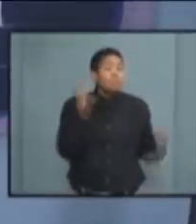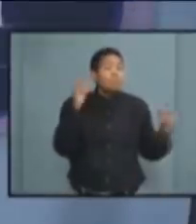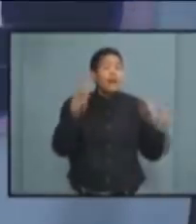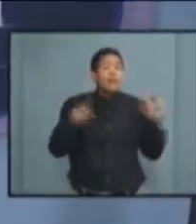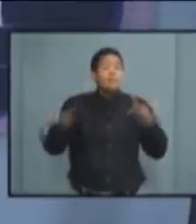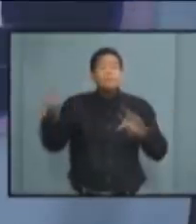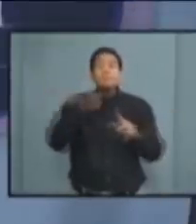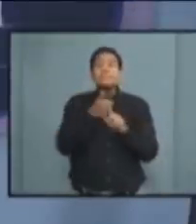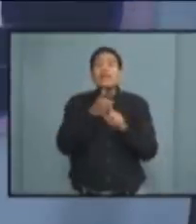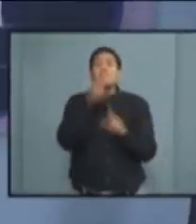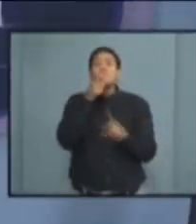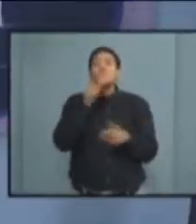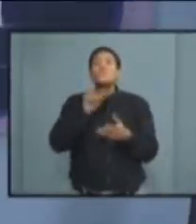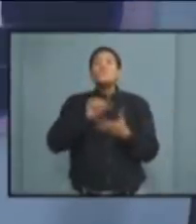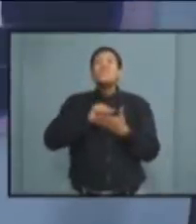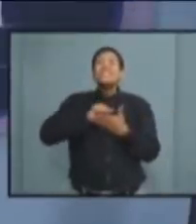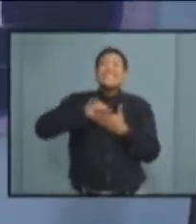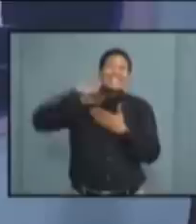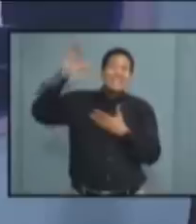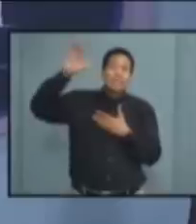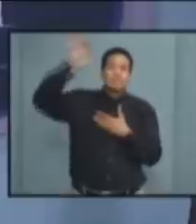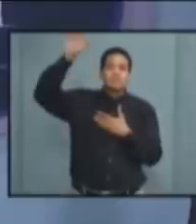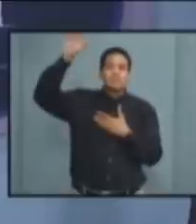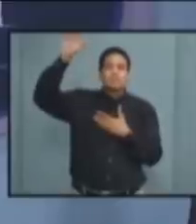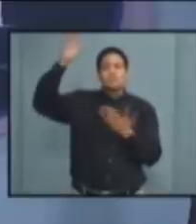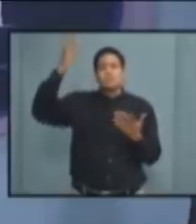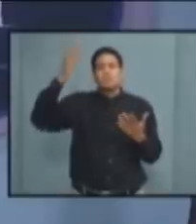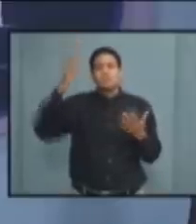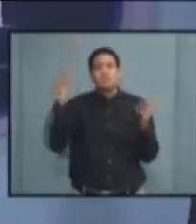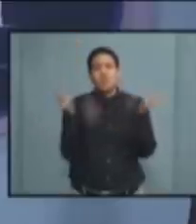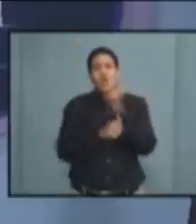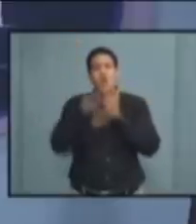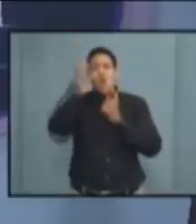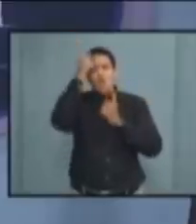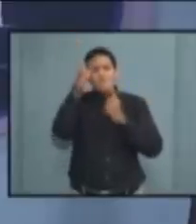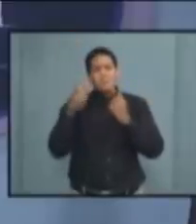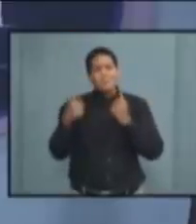were sent overseas under government-sponsored programs whose